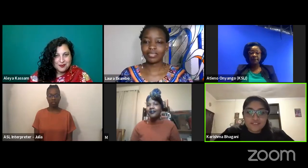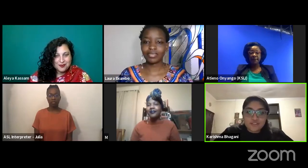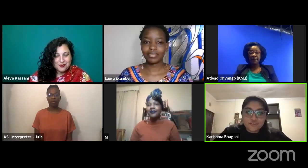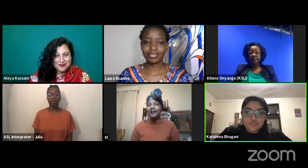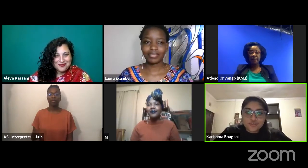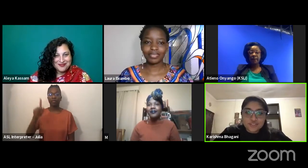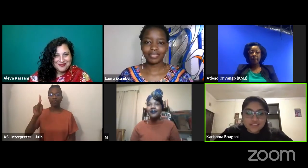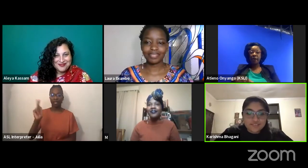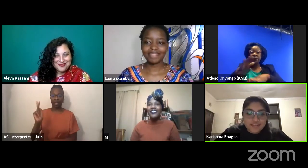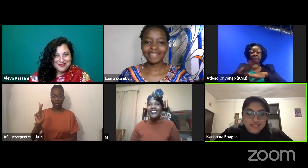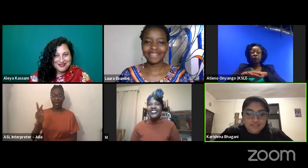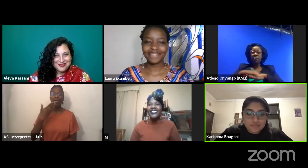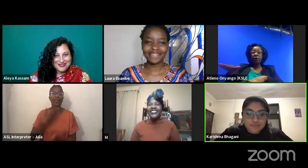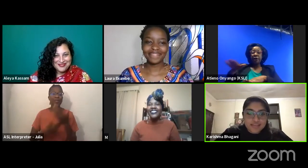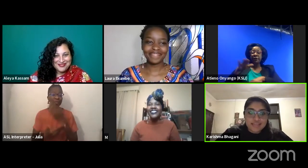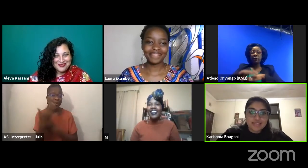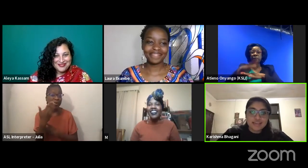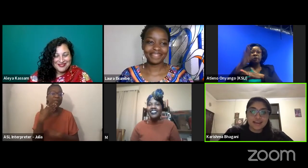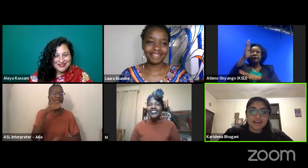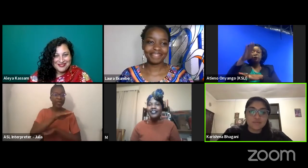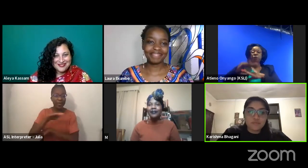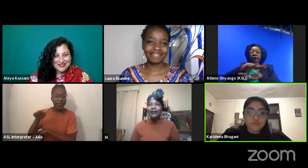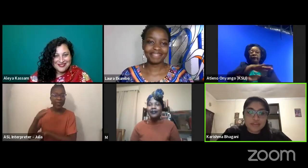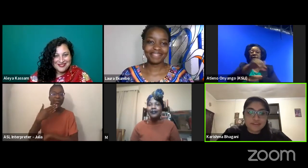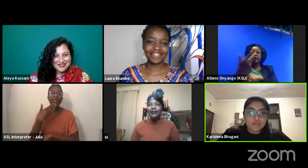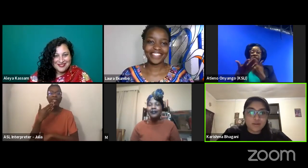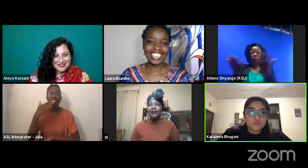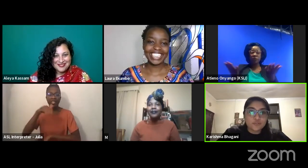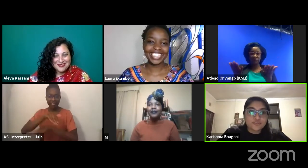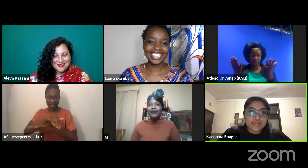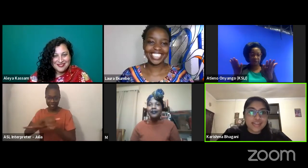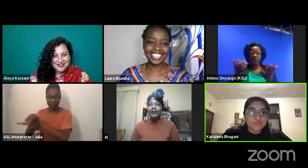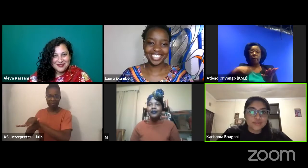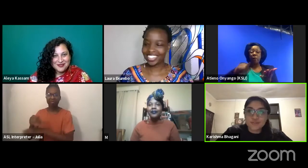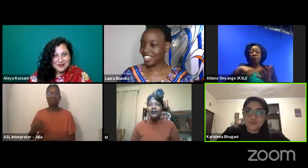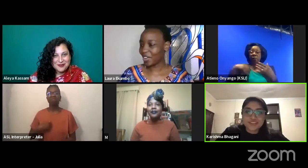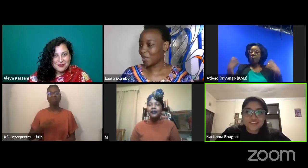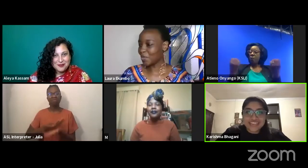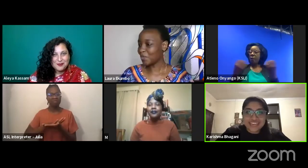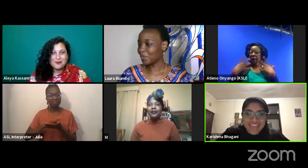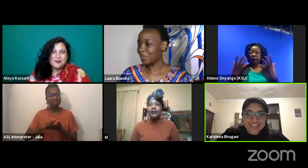Good afternoon, good evening everybody. Really, really wonderful to reconnect with you here again.